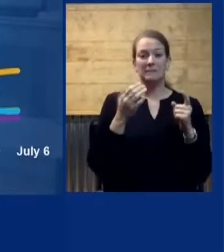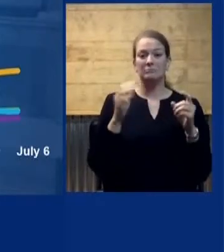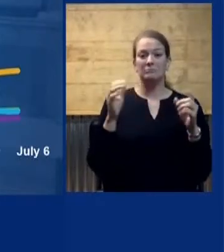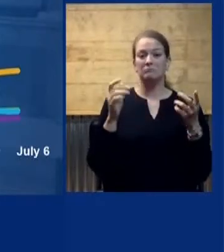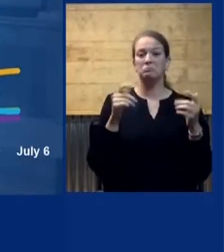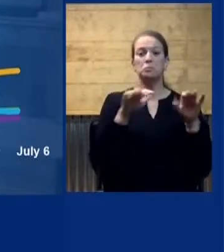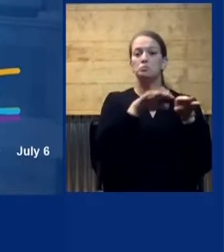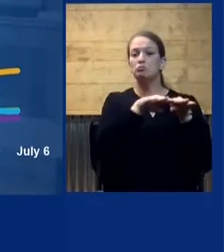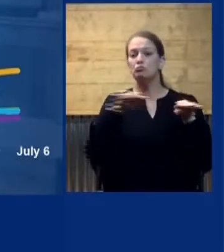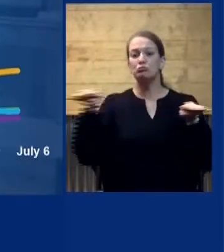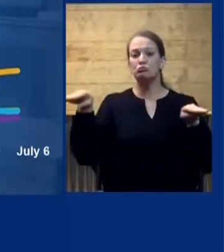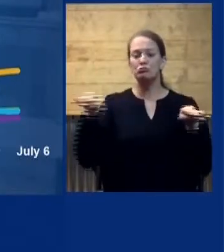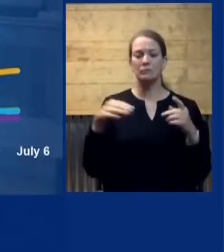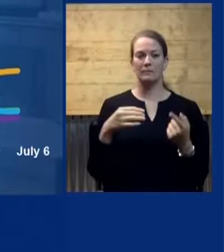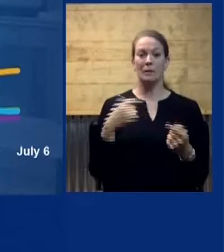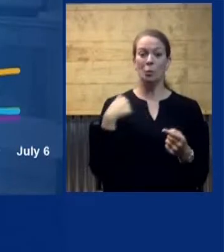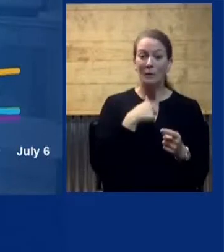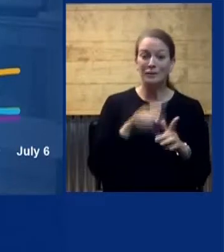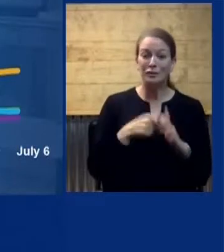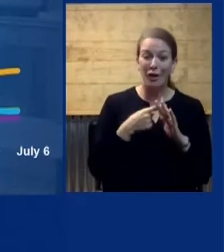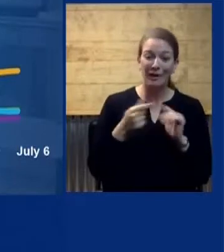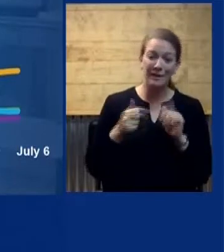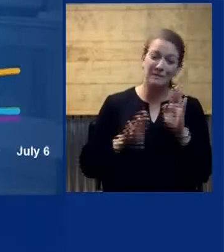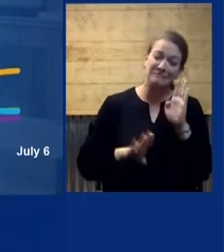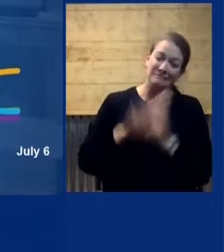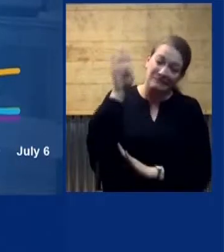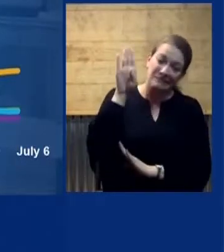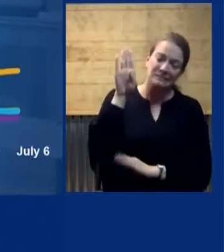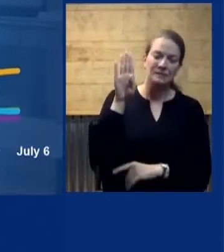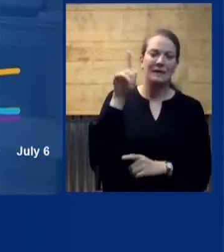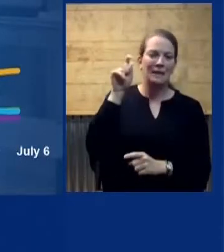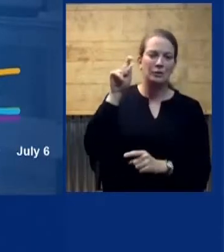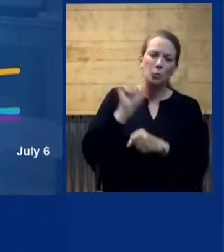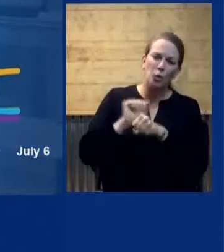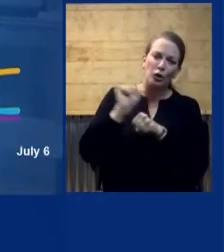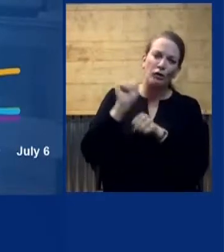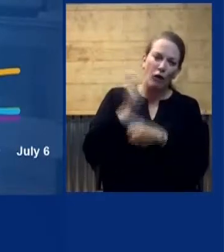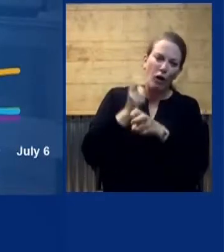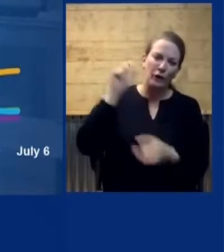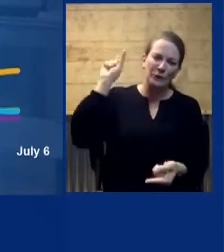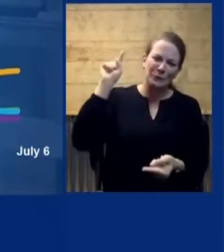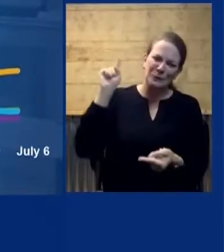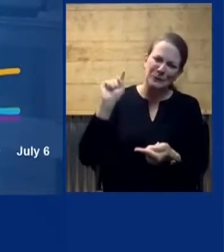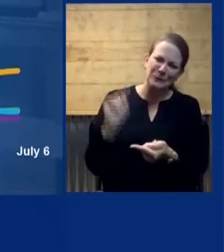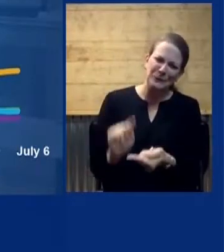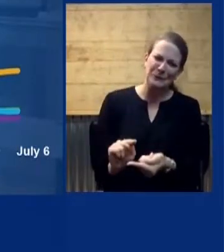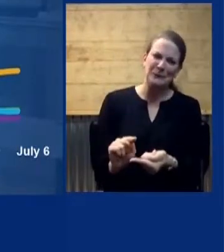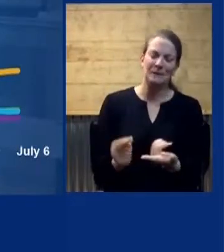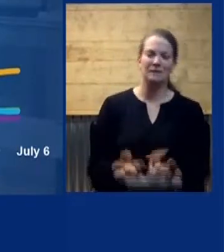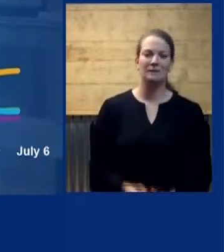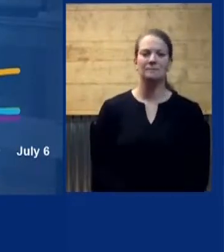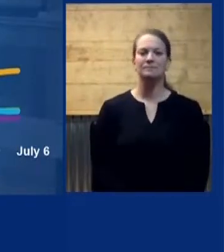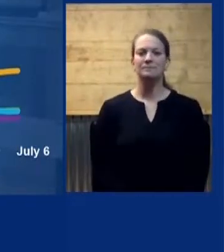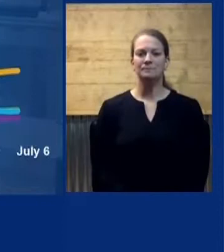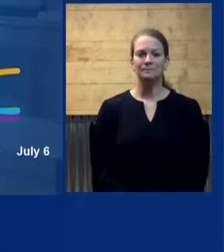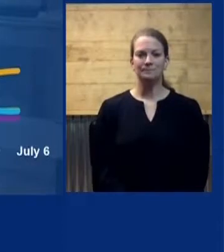AND THEN WE HAD TO KEEP IT DOWN. NONE OF THE OTHER COUNTRIES